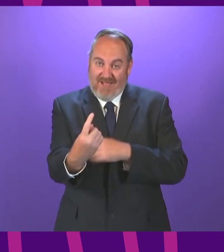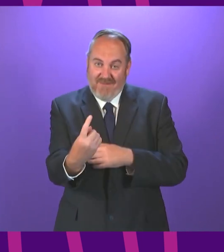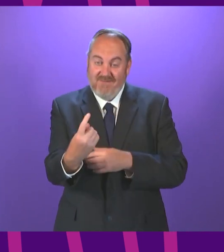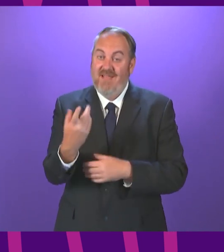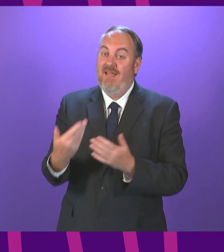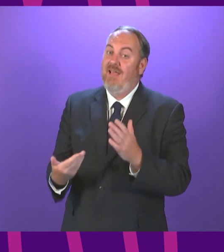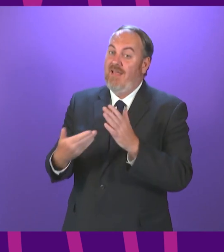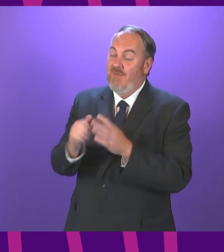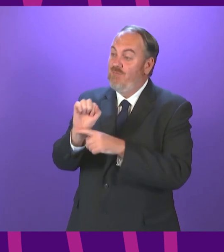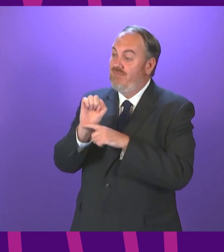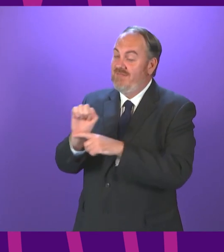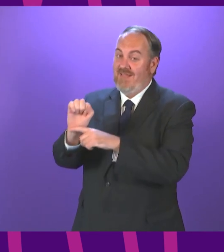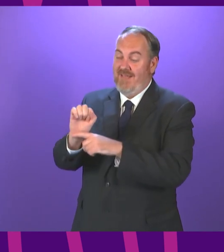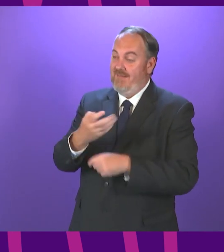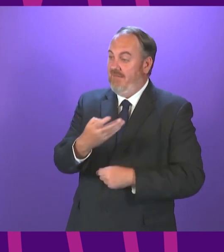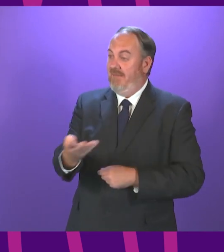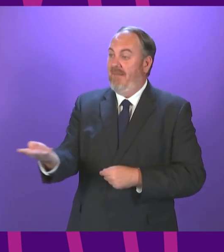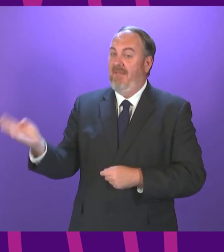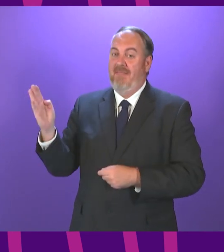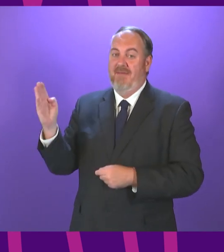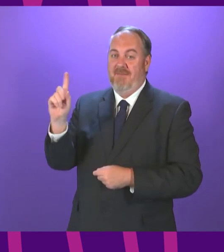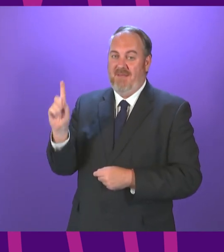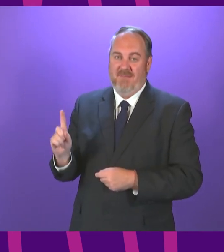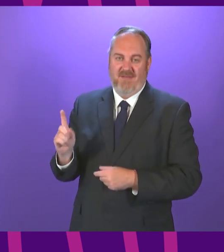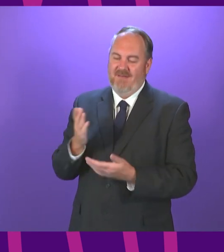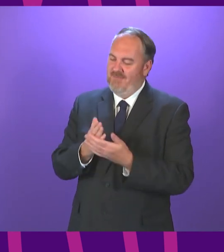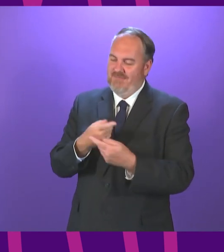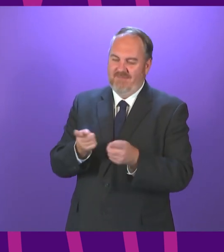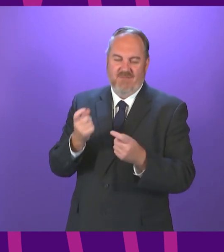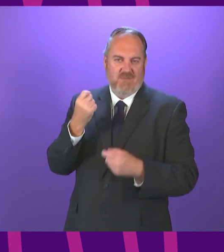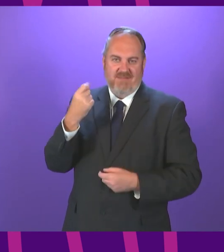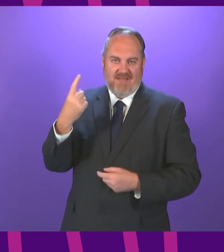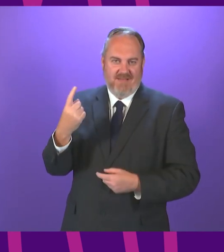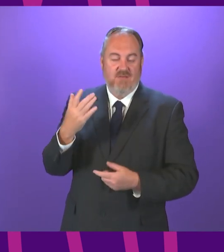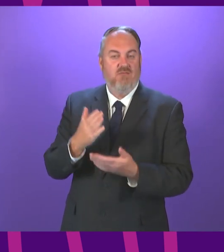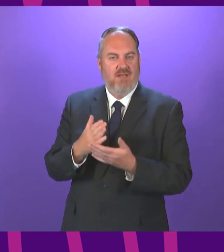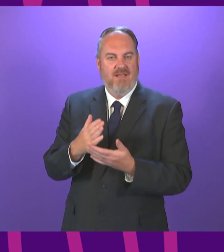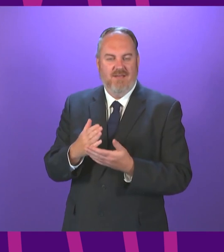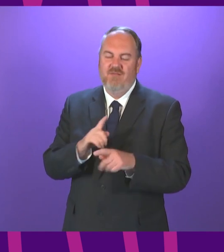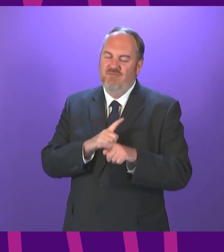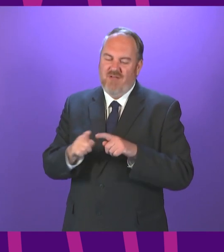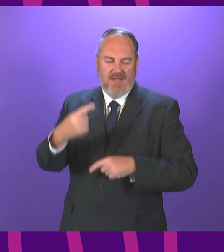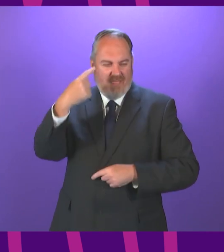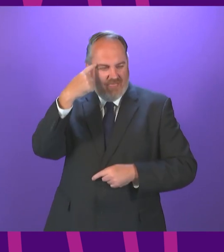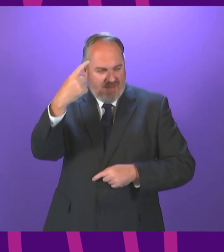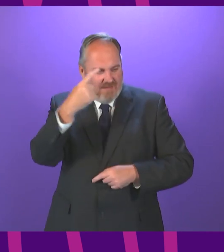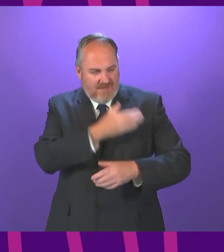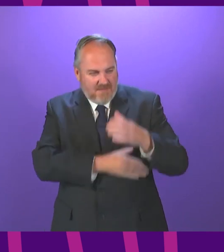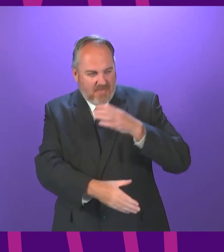That is true for the wider population, but it is particularly the case for people who are at